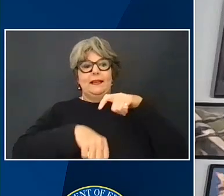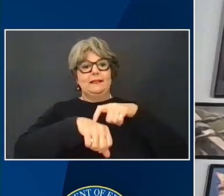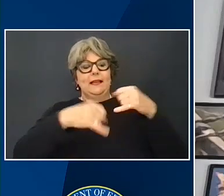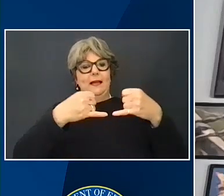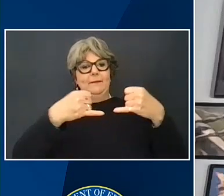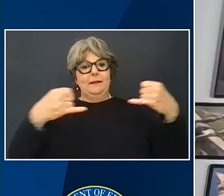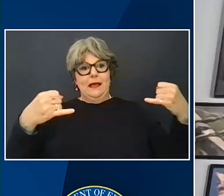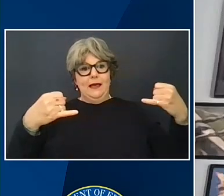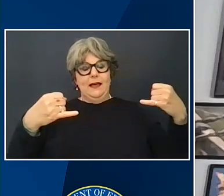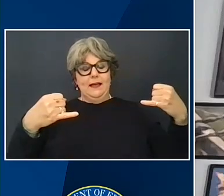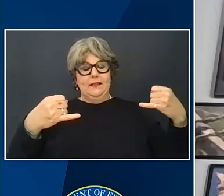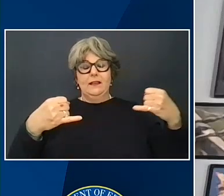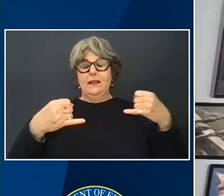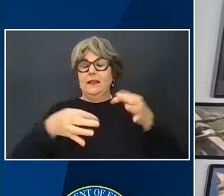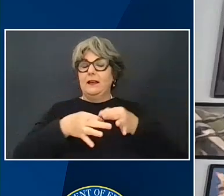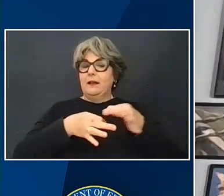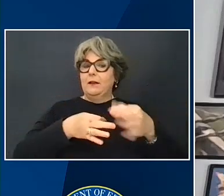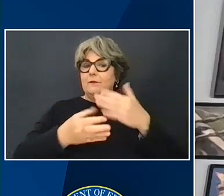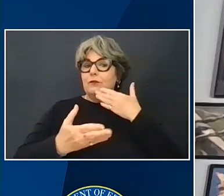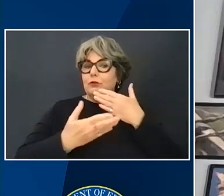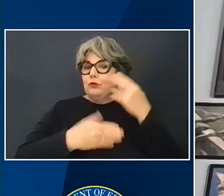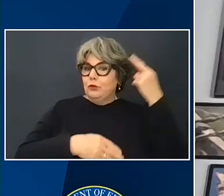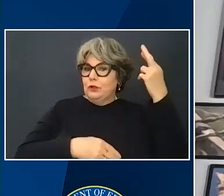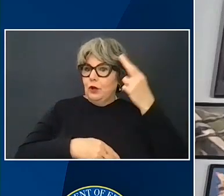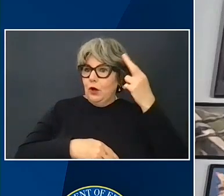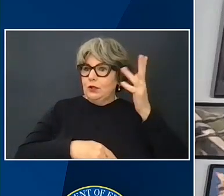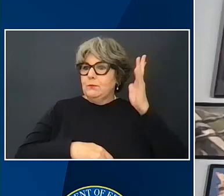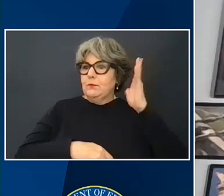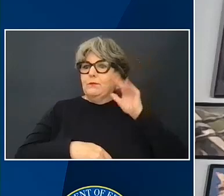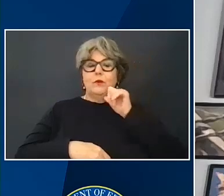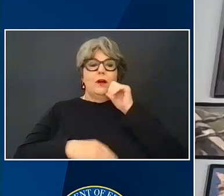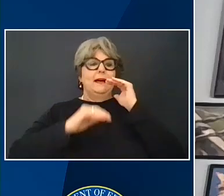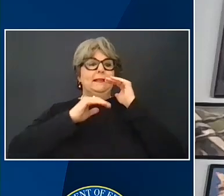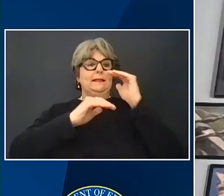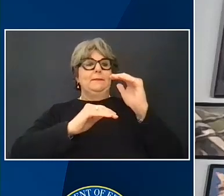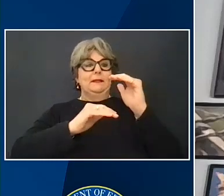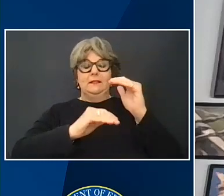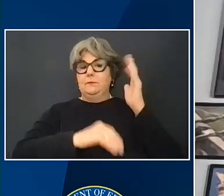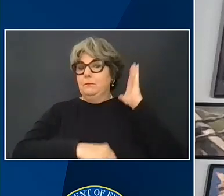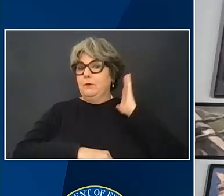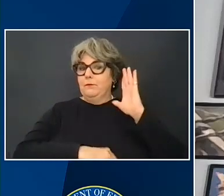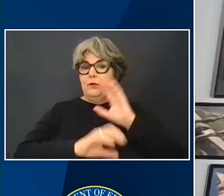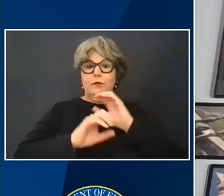cause because previously it was unlimited. There was no end cap on it.